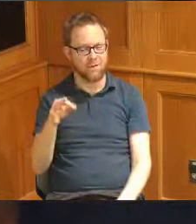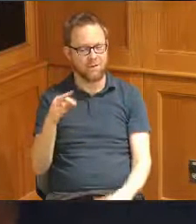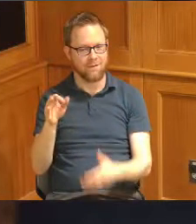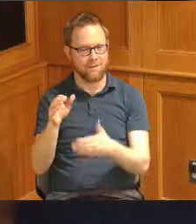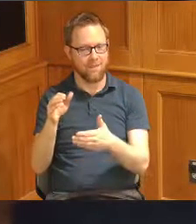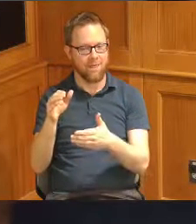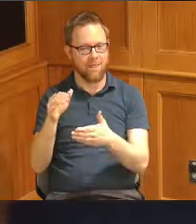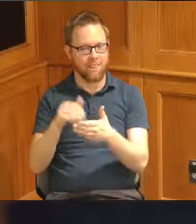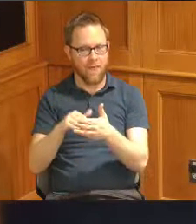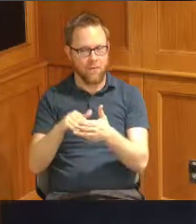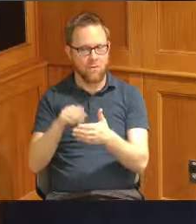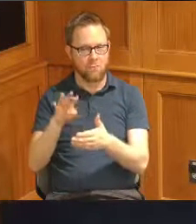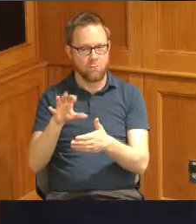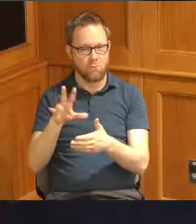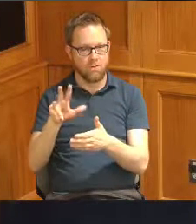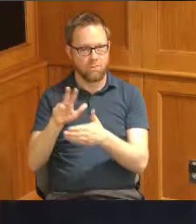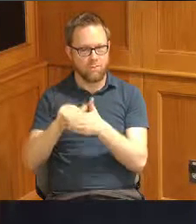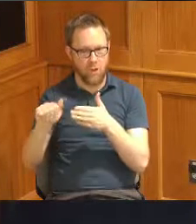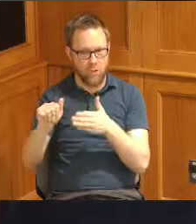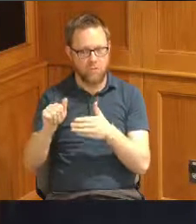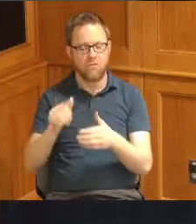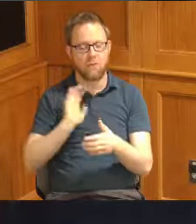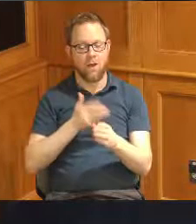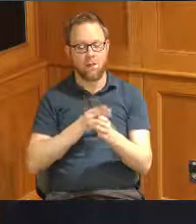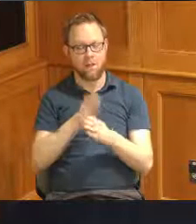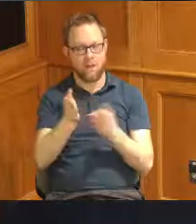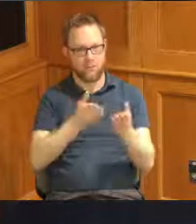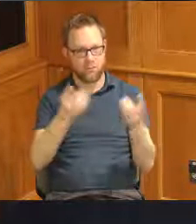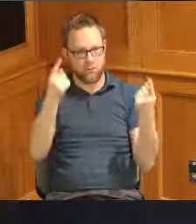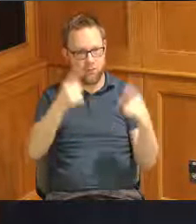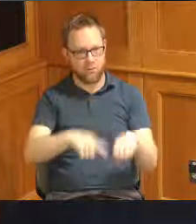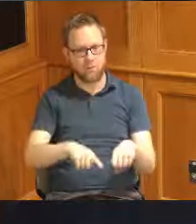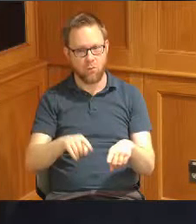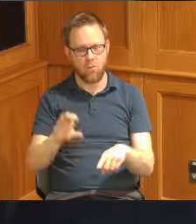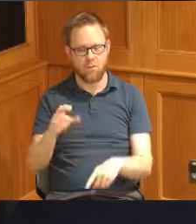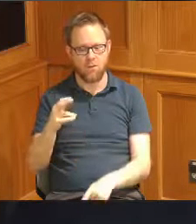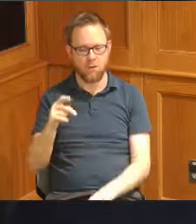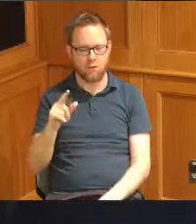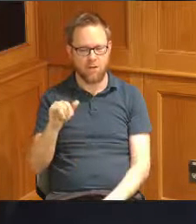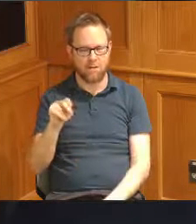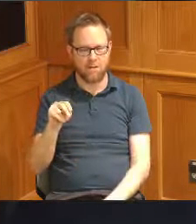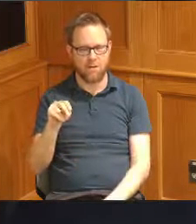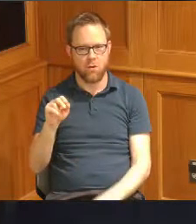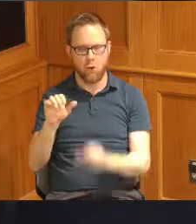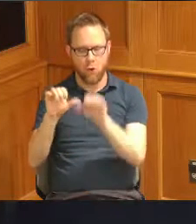so the the master Services agreement with Champlin Architects authorizes the purchasing Director